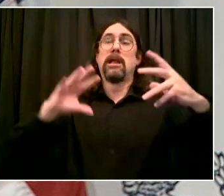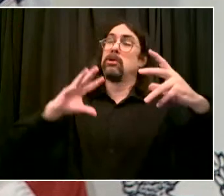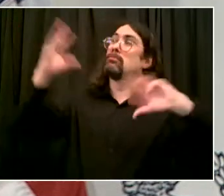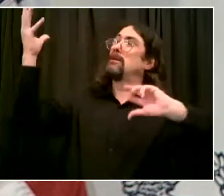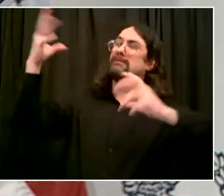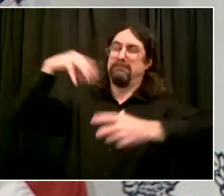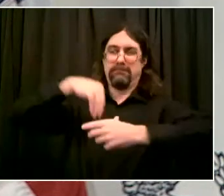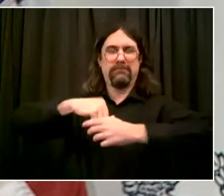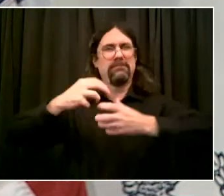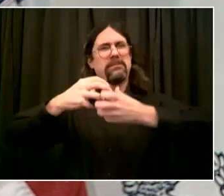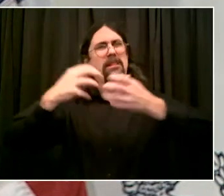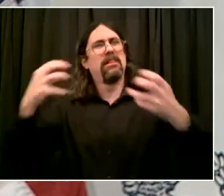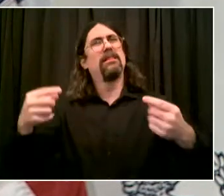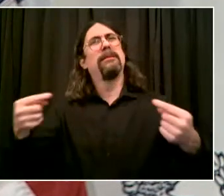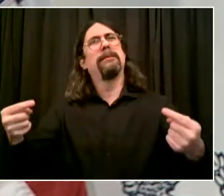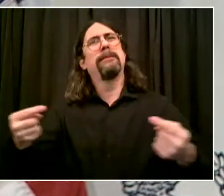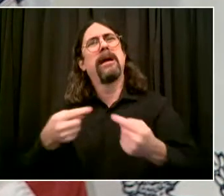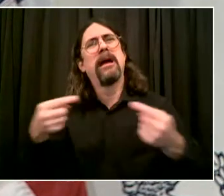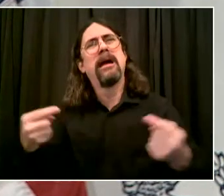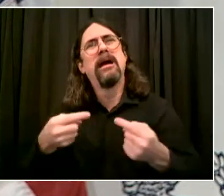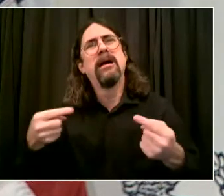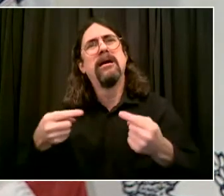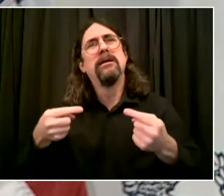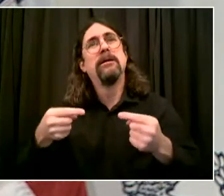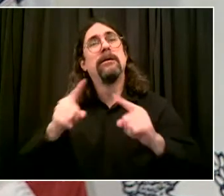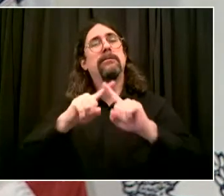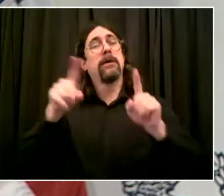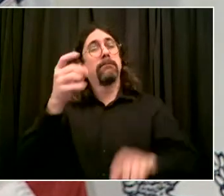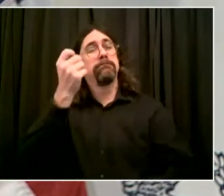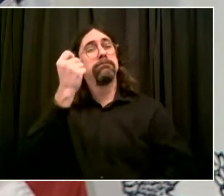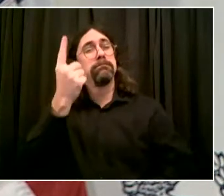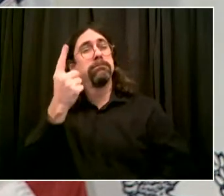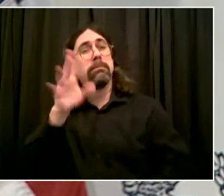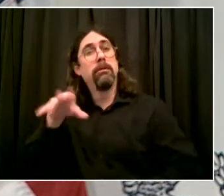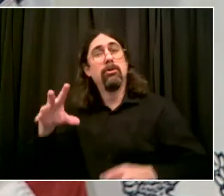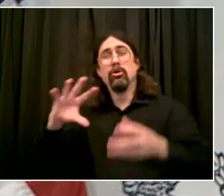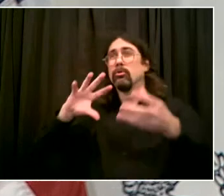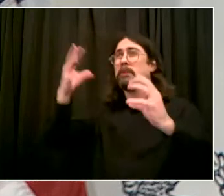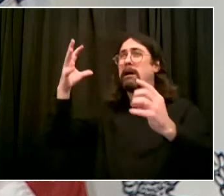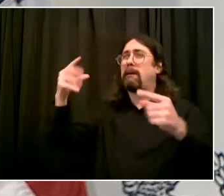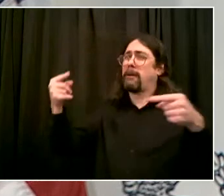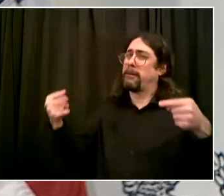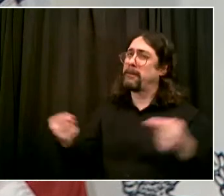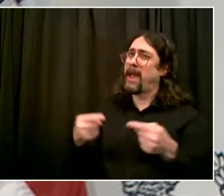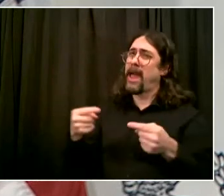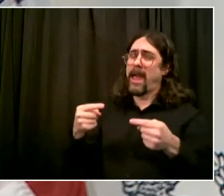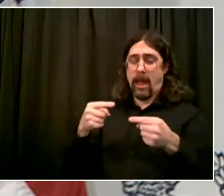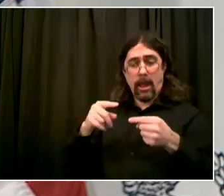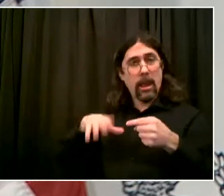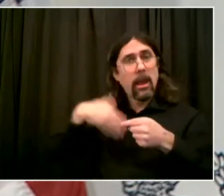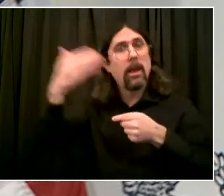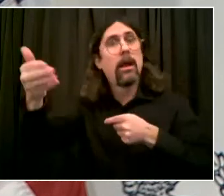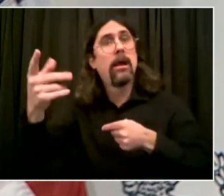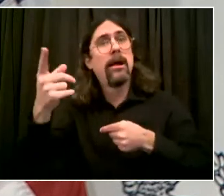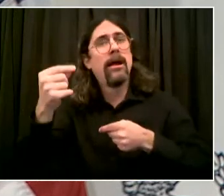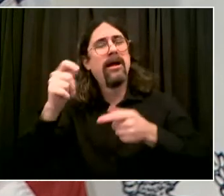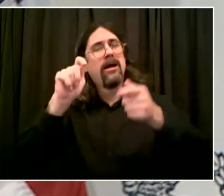BUT IT CAN ALSO BE THE GATEWAY TO FUNDAMENTAL CHANGE. I AM CONVINCED THAT 2021 WILL BE A YEAR OF FUNDAMENTAL CHANGE AND